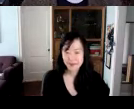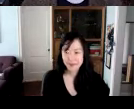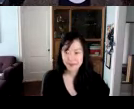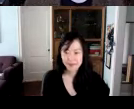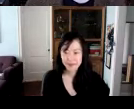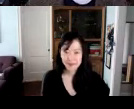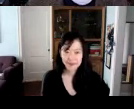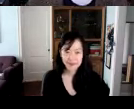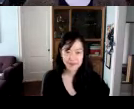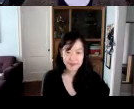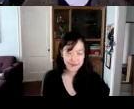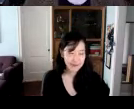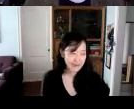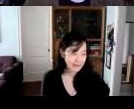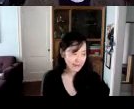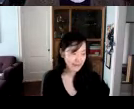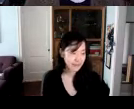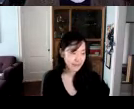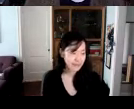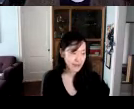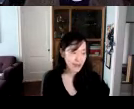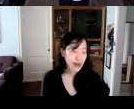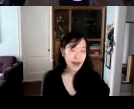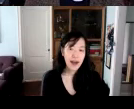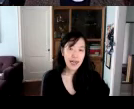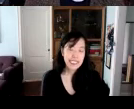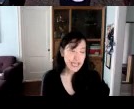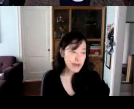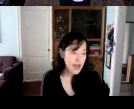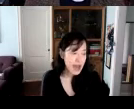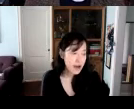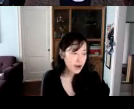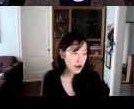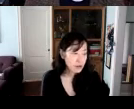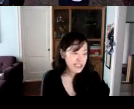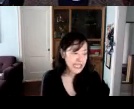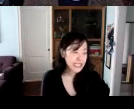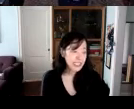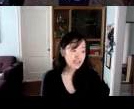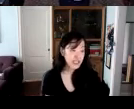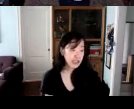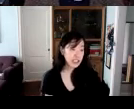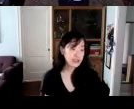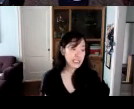at the Metropolitan Regional Arts Council. Sam and I are co-presenting this video series